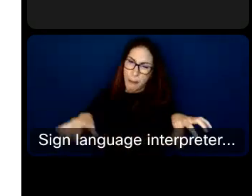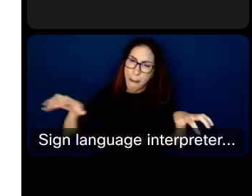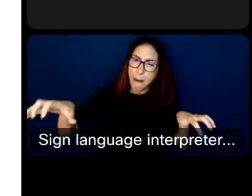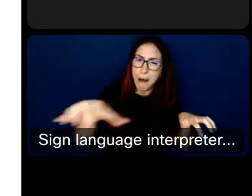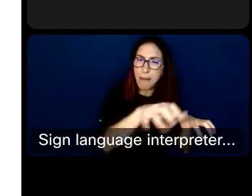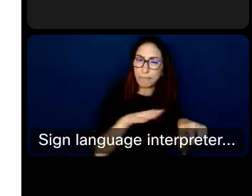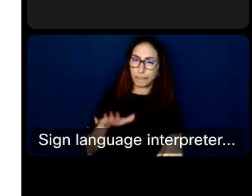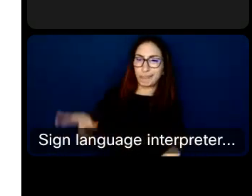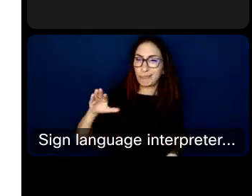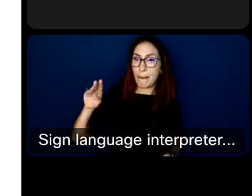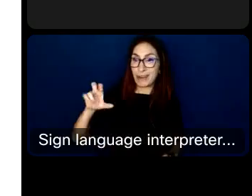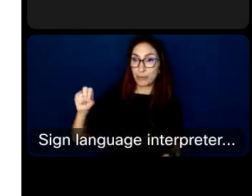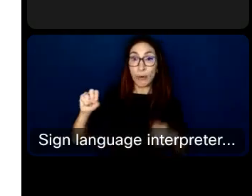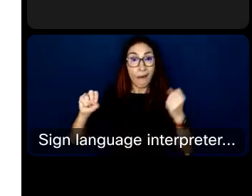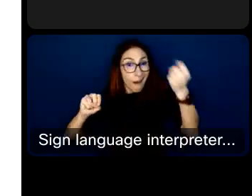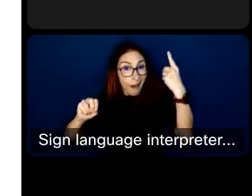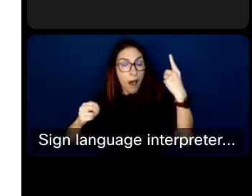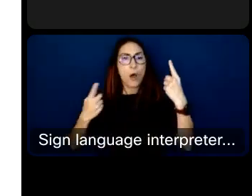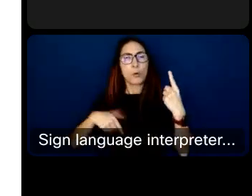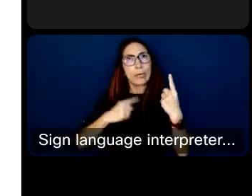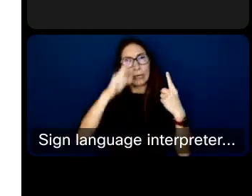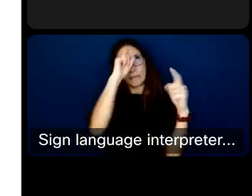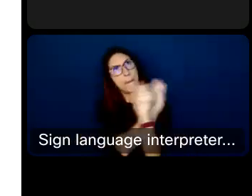think about aging services and in particular going to a